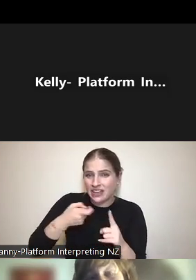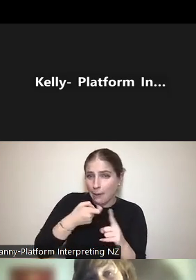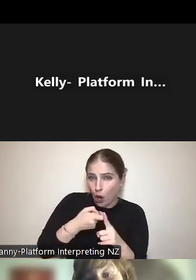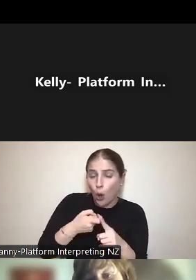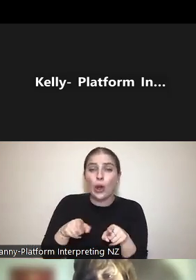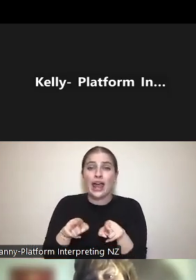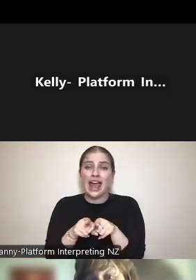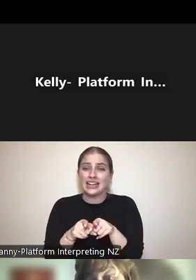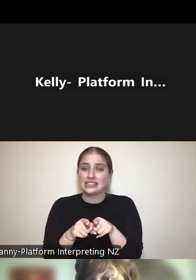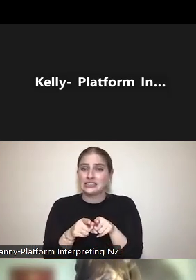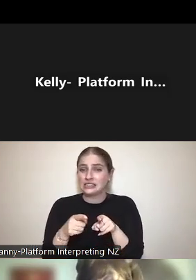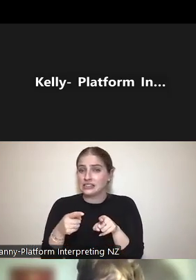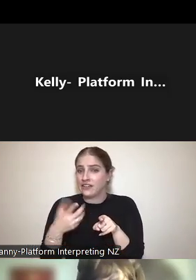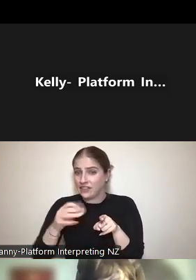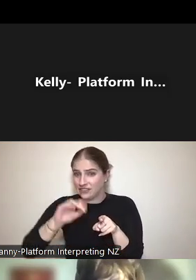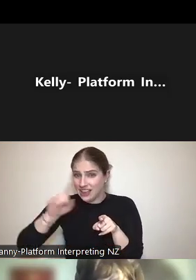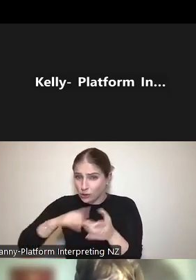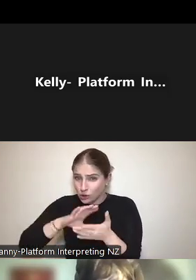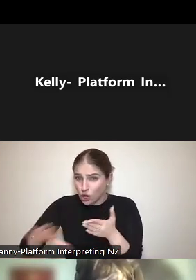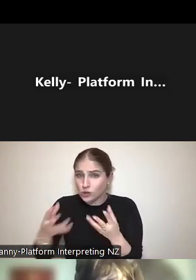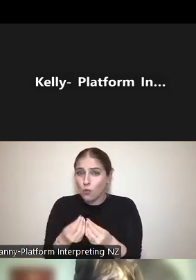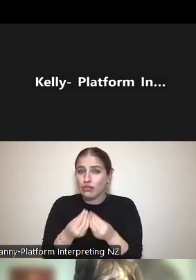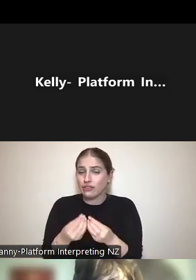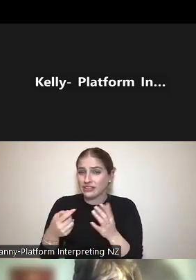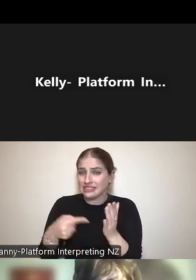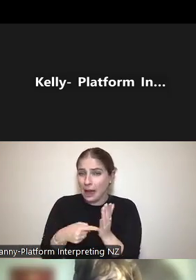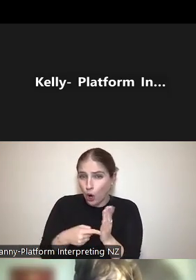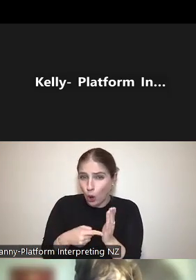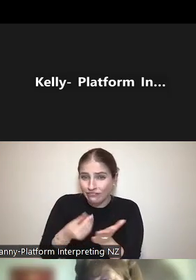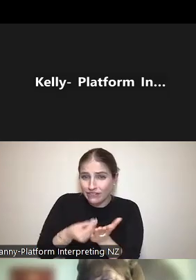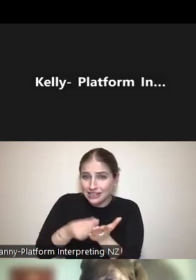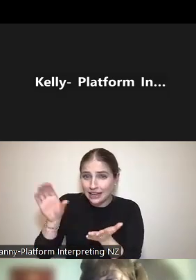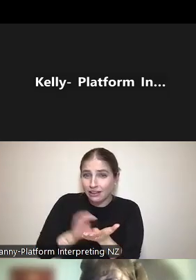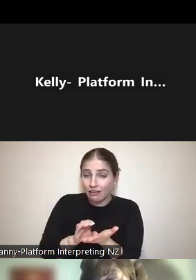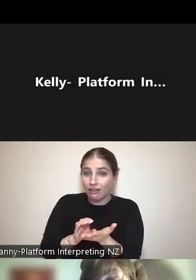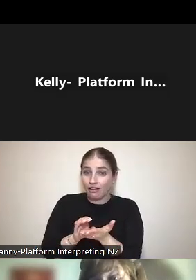and all of these funding rounds are adjudicated by independent,